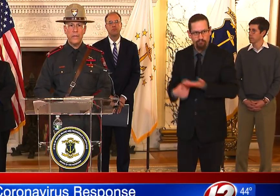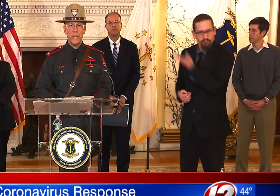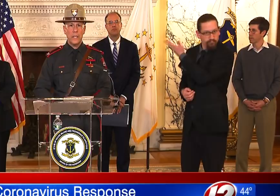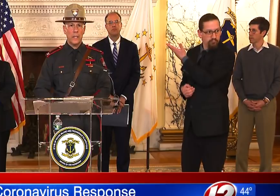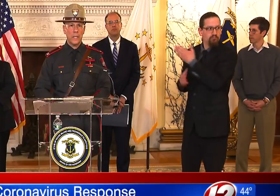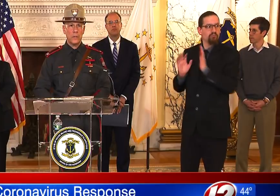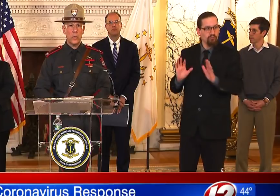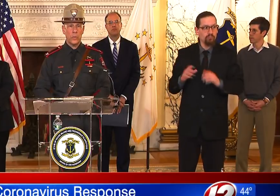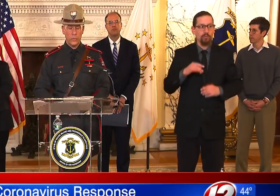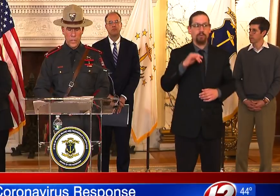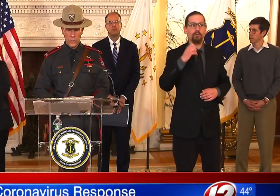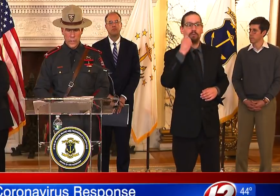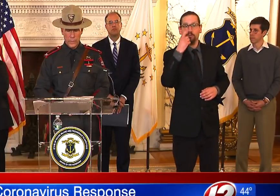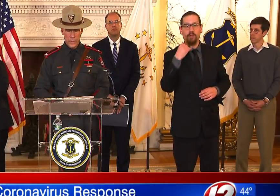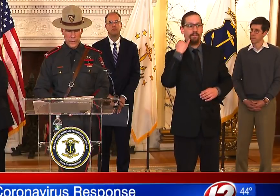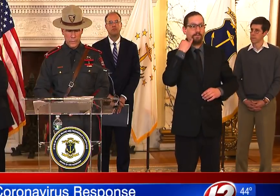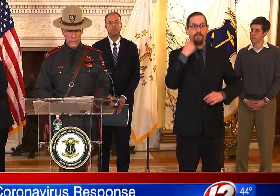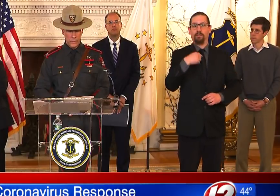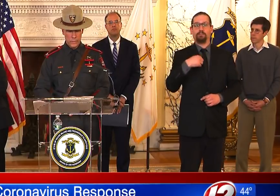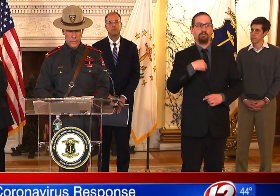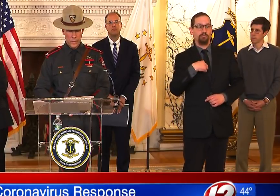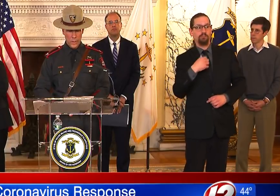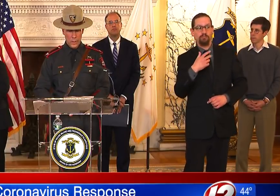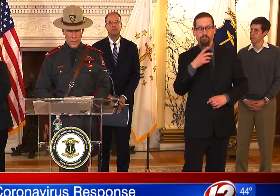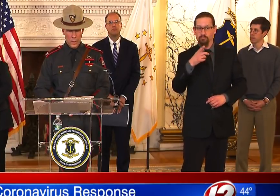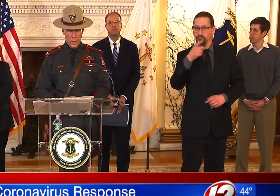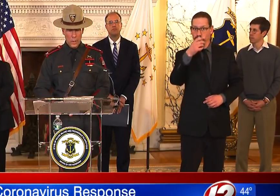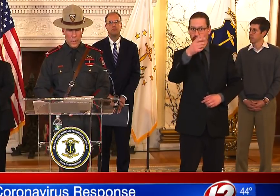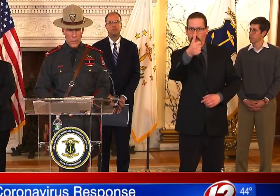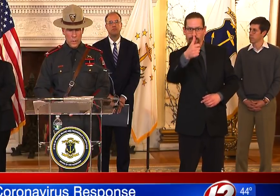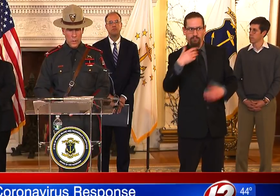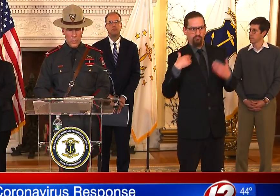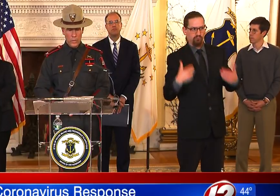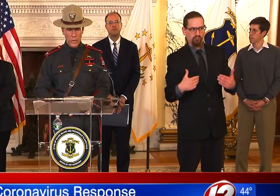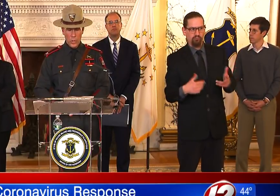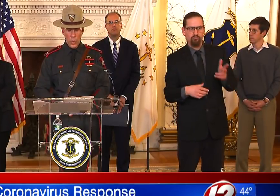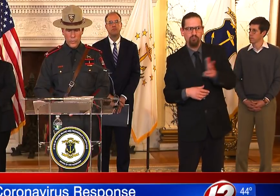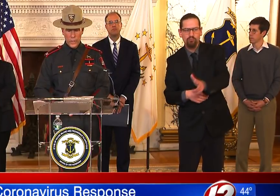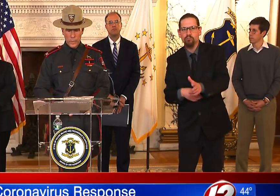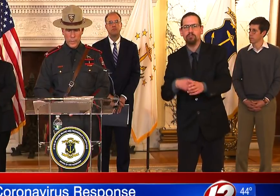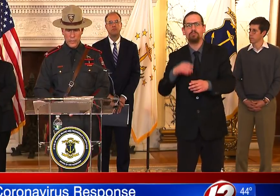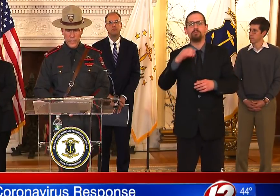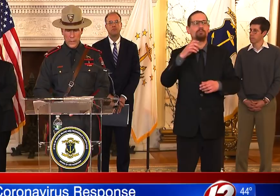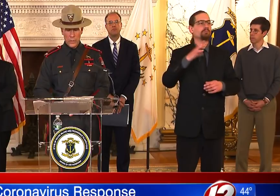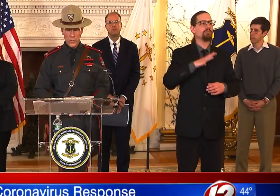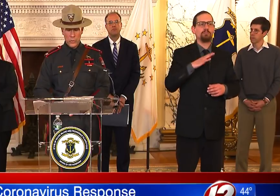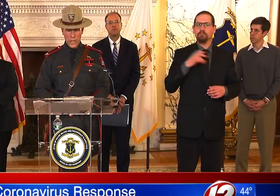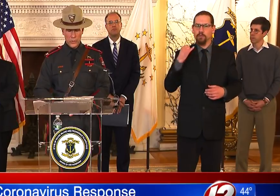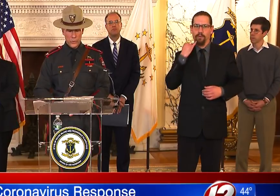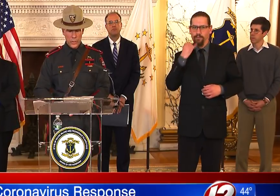STOP AS REQUESTED, THEY WILL RECEIVE INFORMATION AND BE ON THEIR WAY. THEY PROBABLY WILL NOT HAVE CONTACT WITH THE RHODE ISLAND